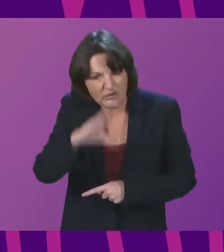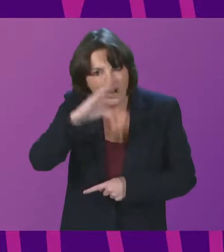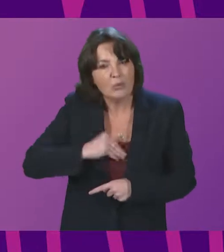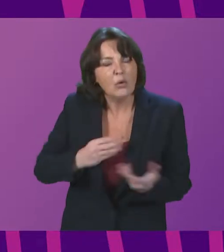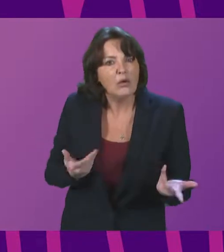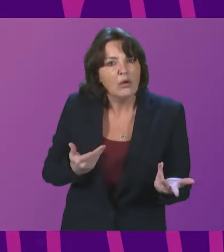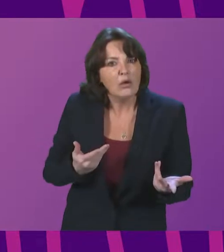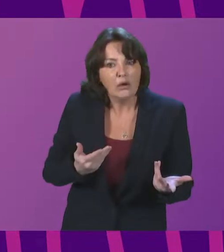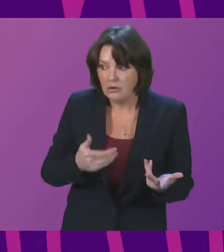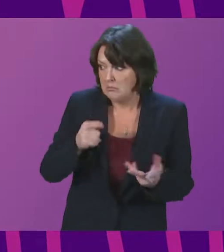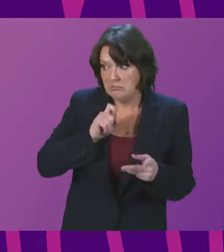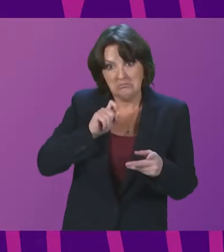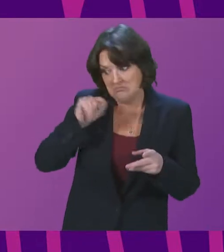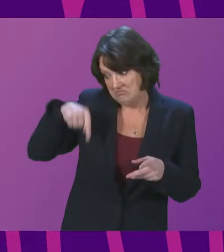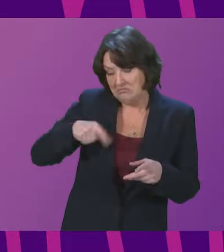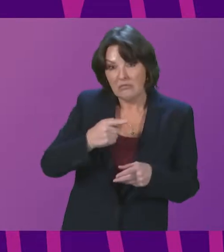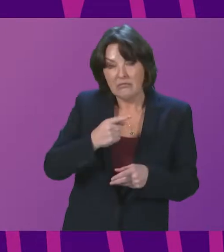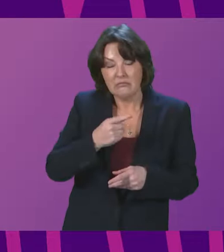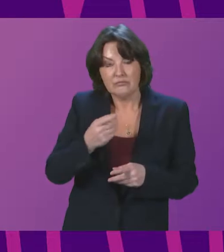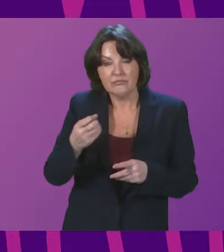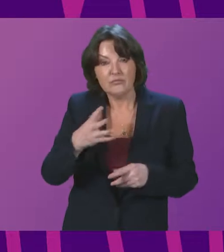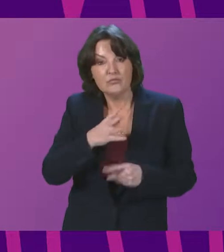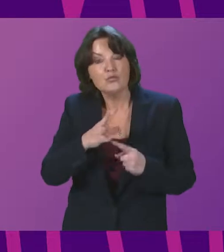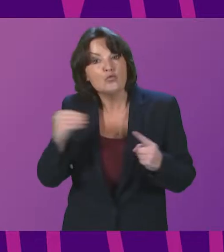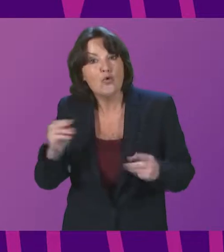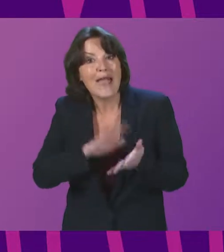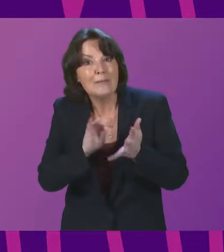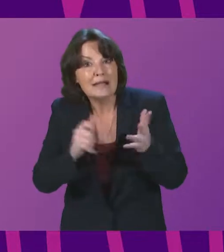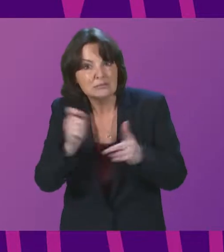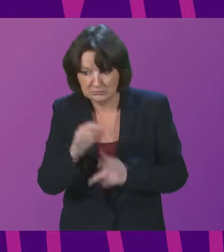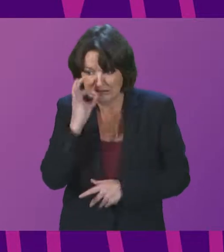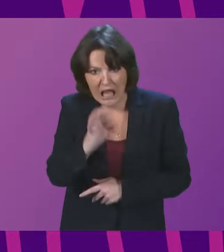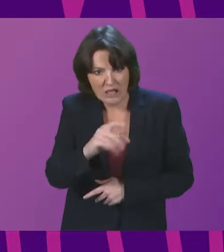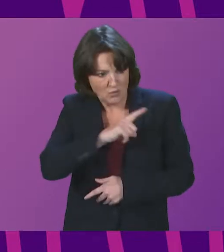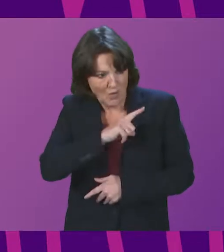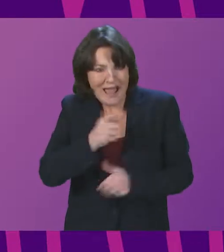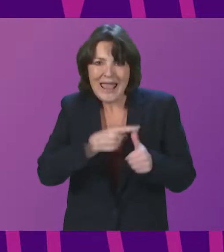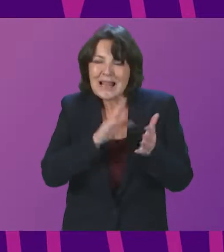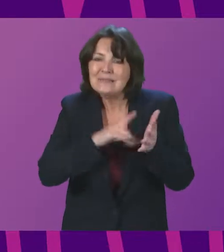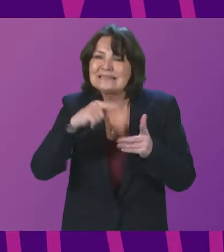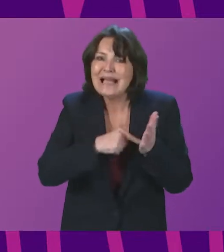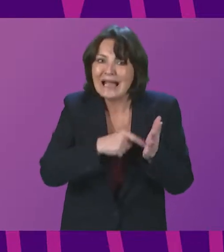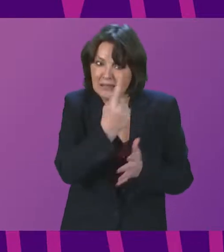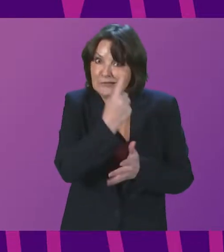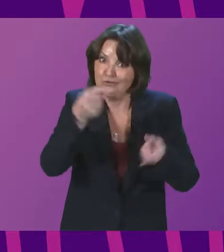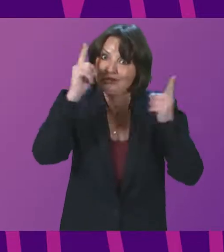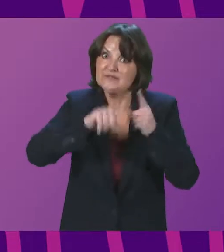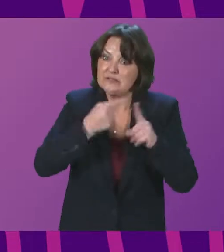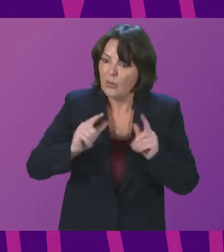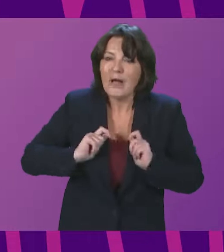This week, Scottish Conservative MSPs have repeatedly asked why the chief executive, Eilidh Mactaggart, resigned, but not once have we got an answer.